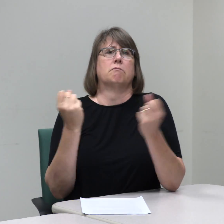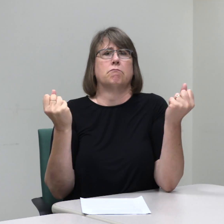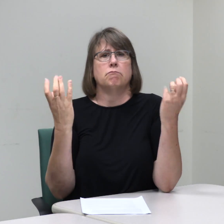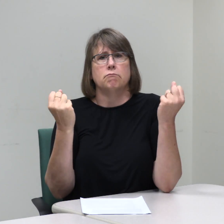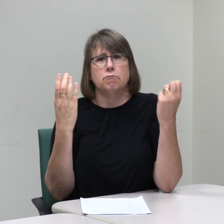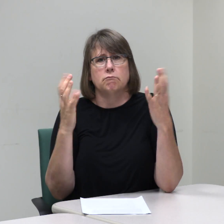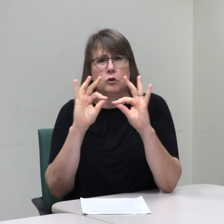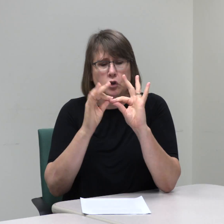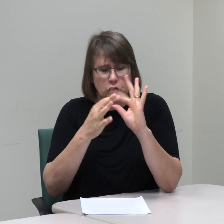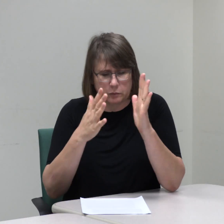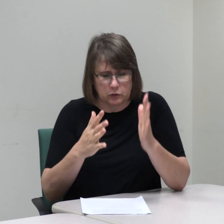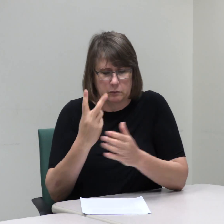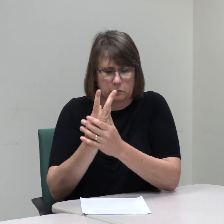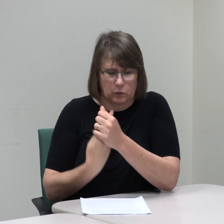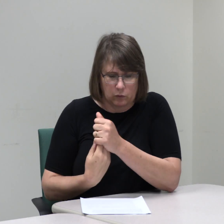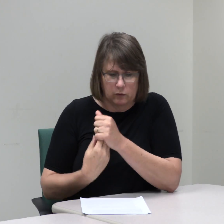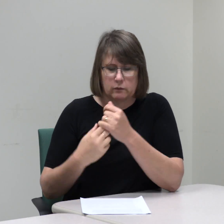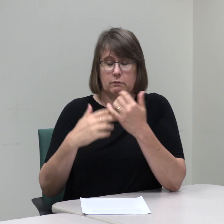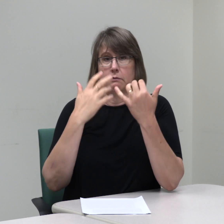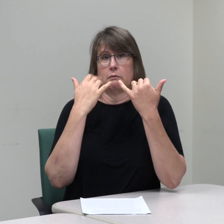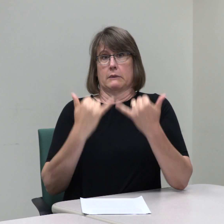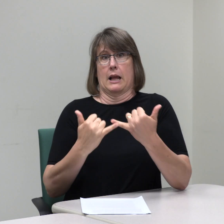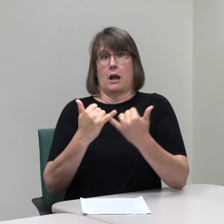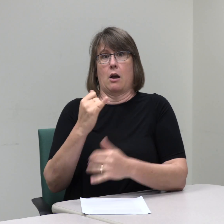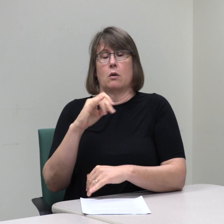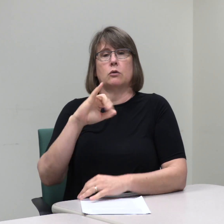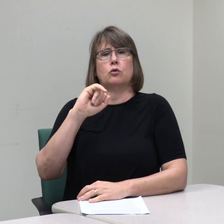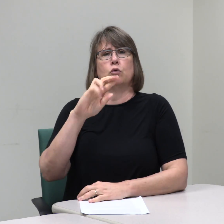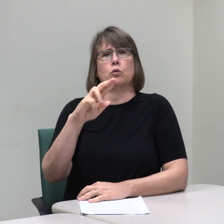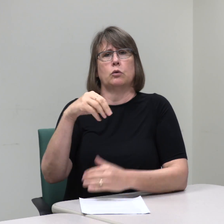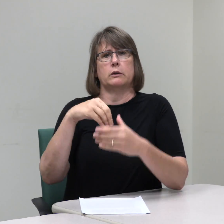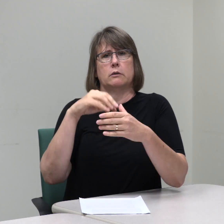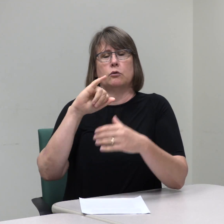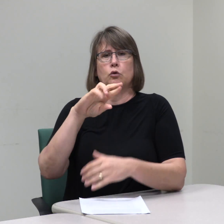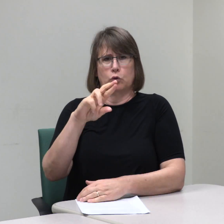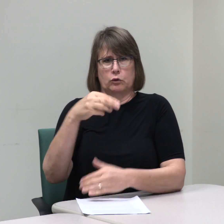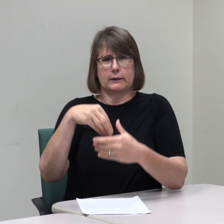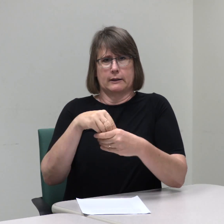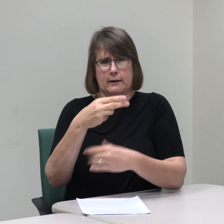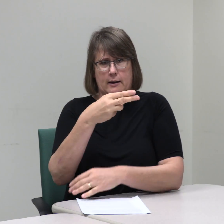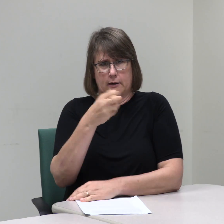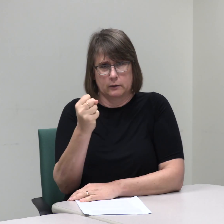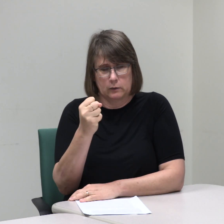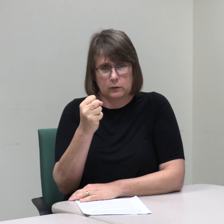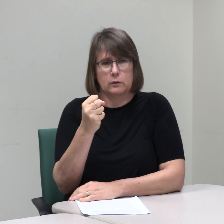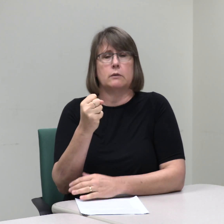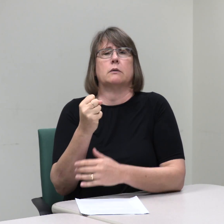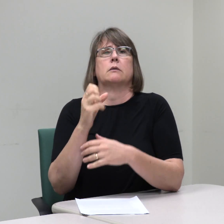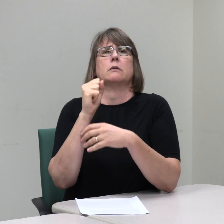and an American Sign Language interpreter. He is now a junior in high school.